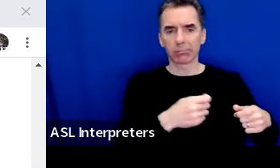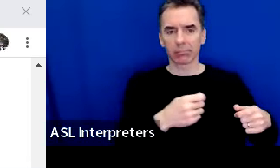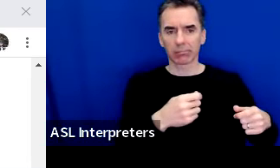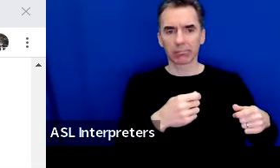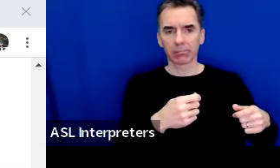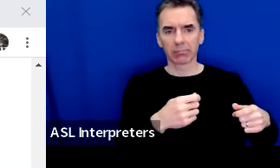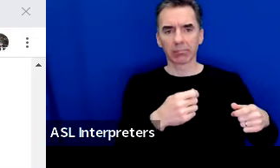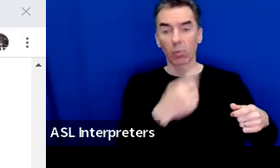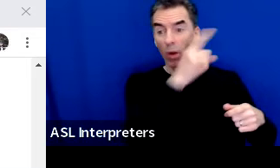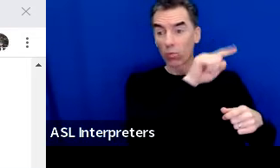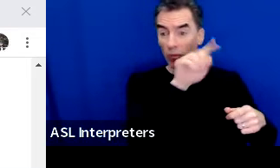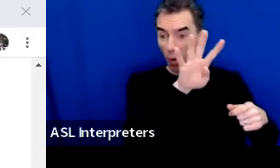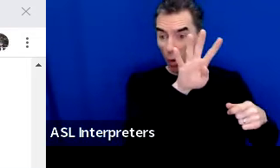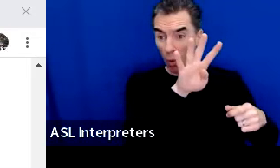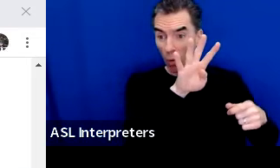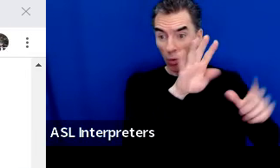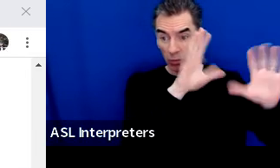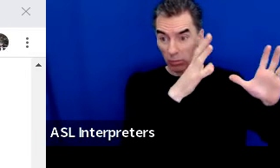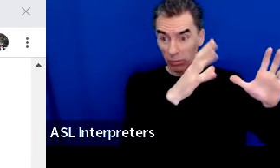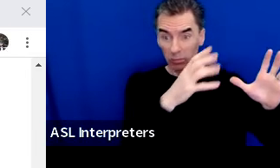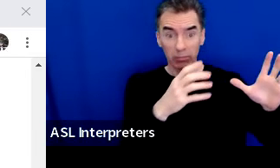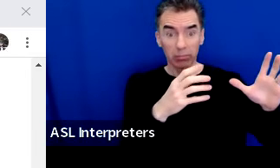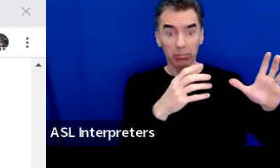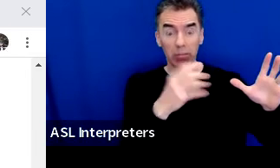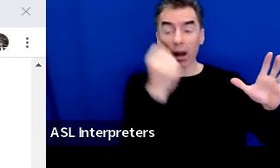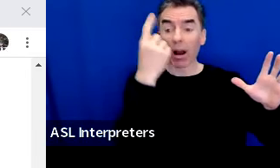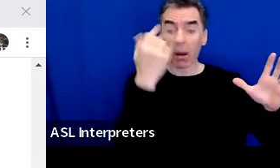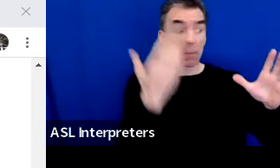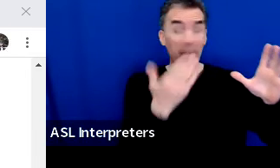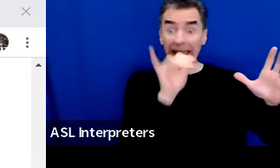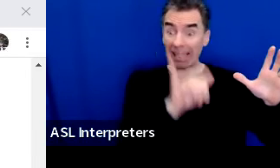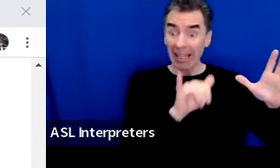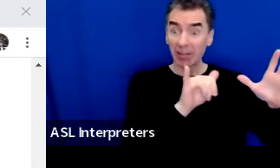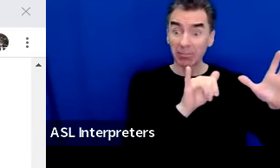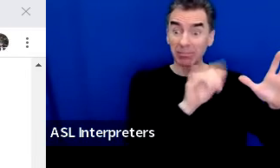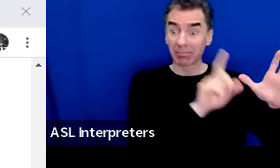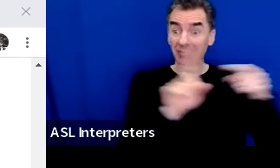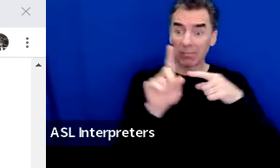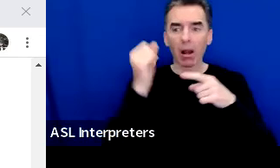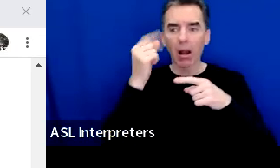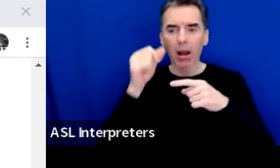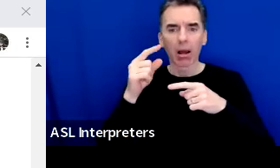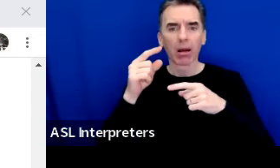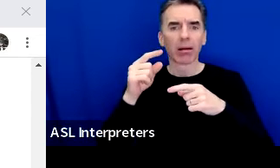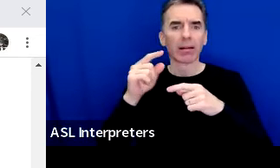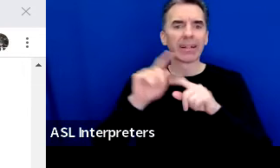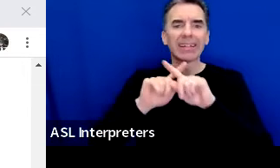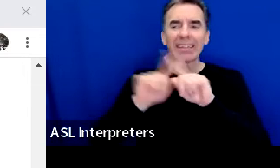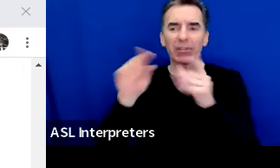But also, even if they happen to get the same one, look at different powers. And it's not even the same problem, but it's the same skills.